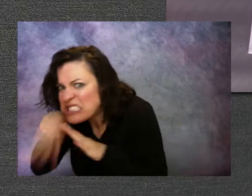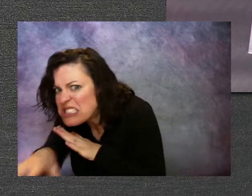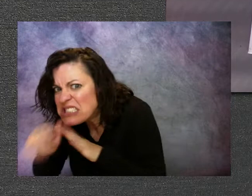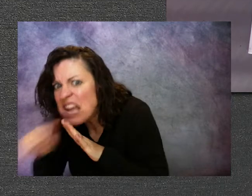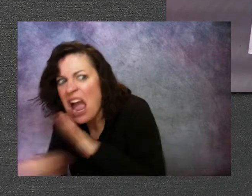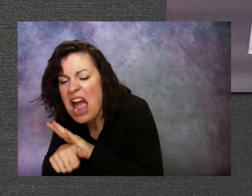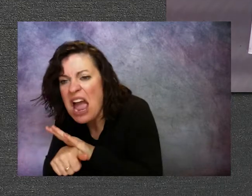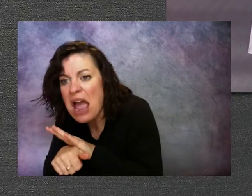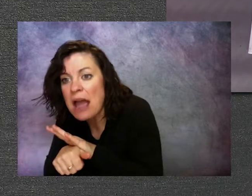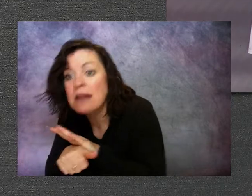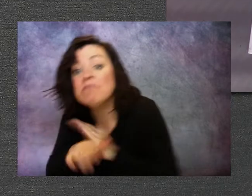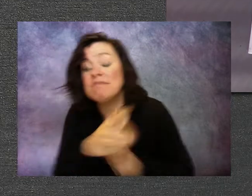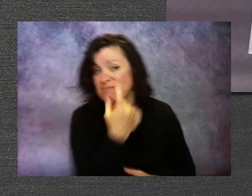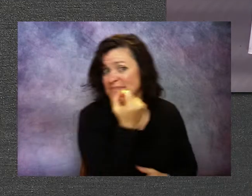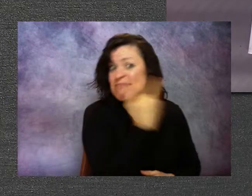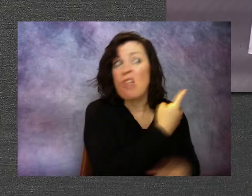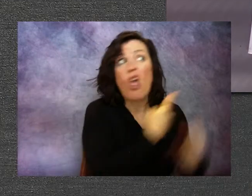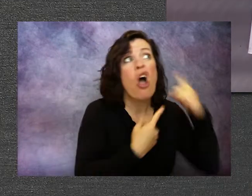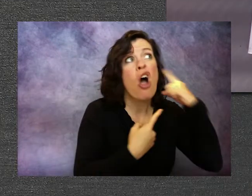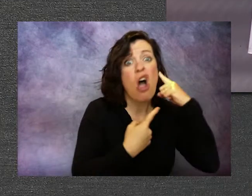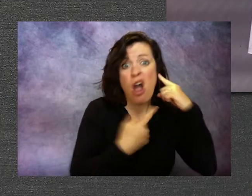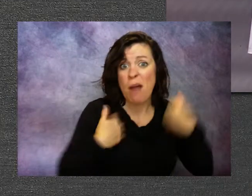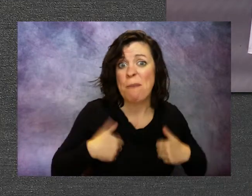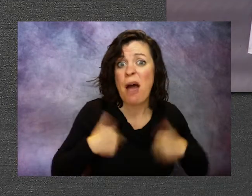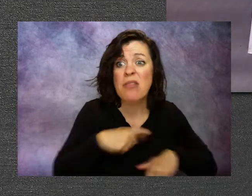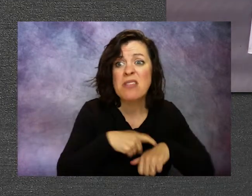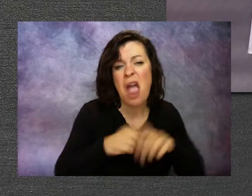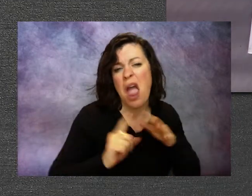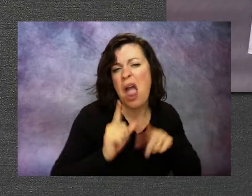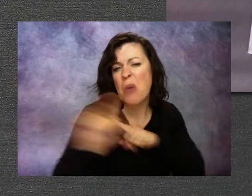He played where they were fixing the street and got very dirty.